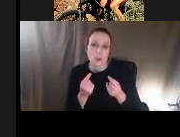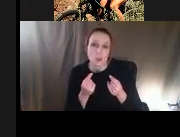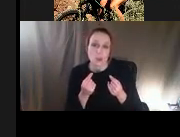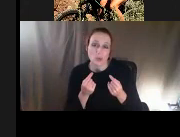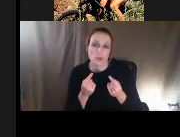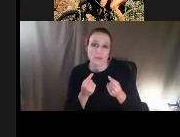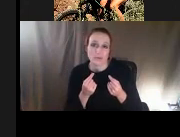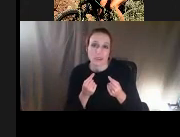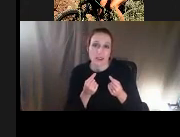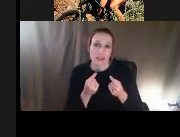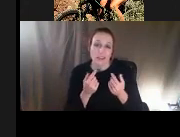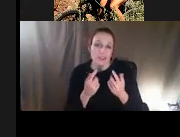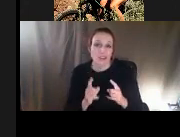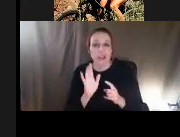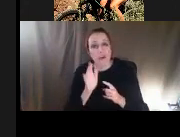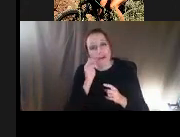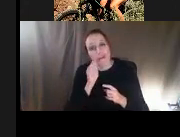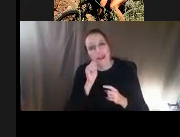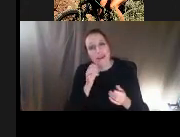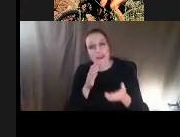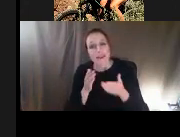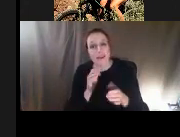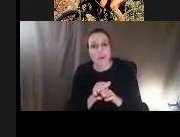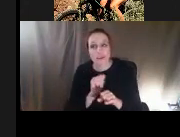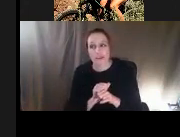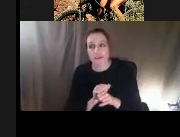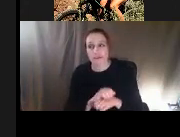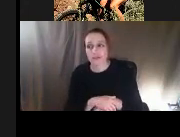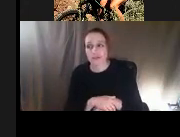that you provide to everybody that you provide services to.